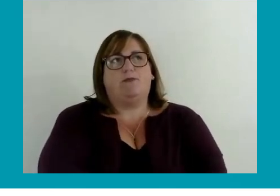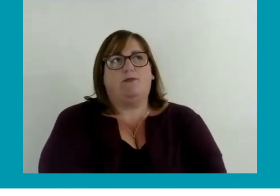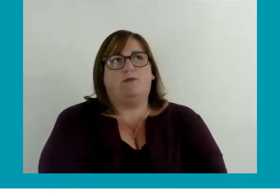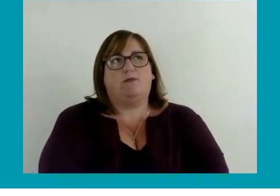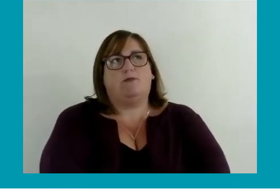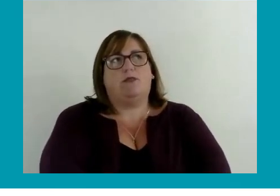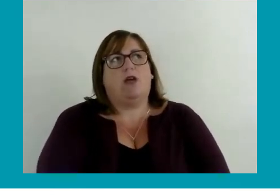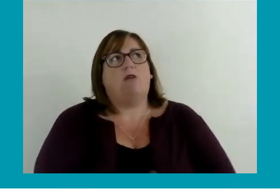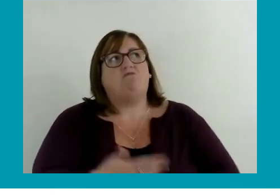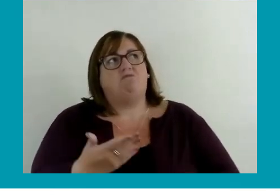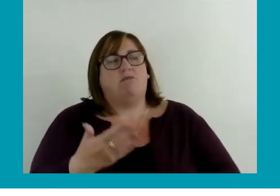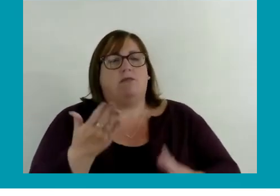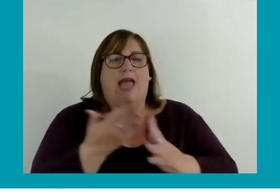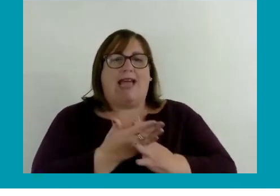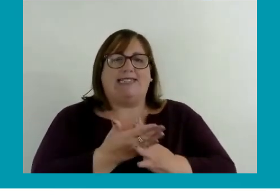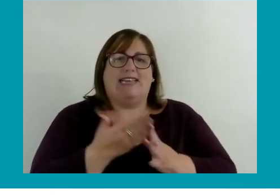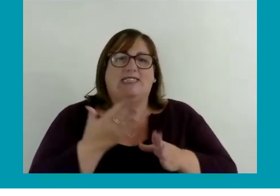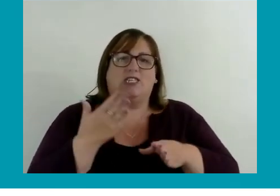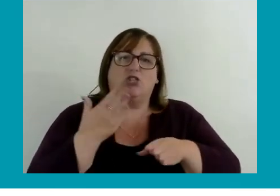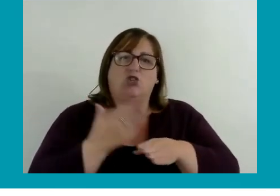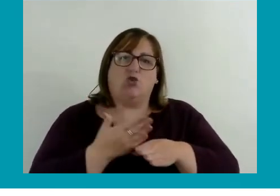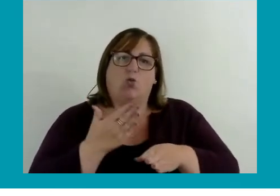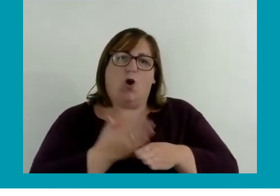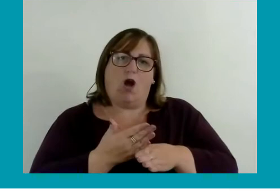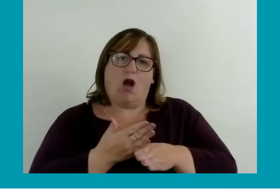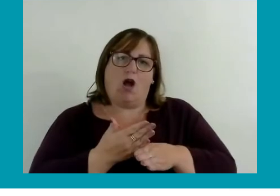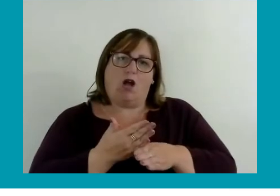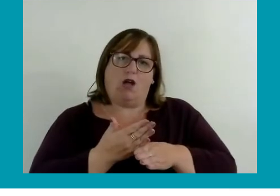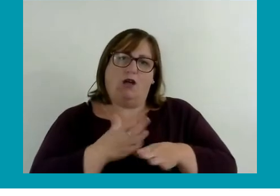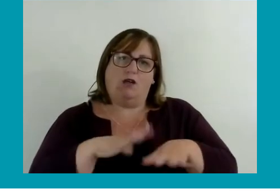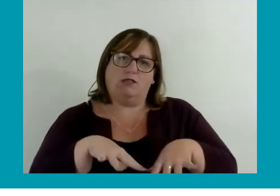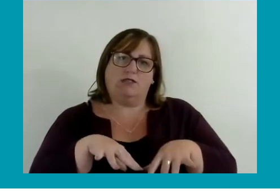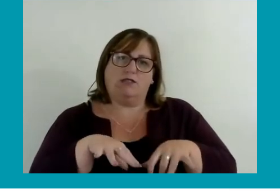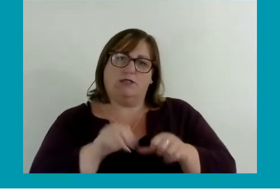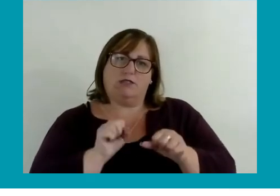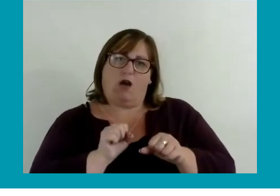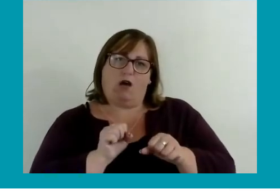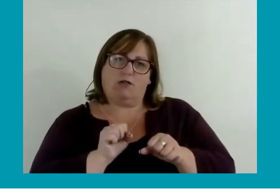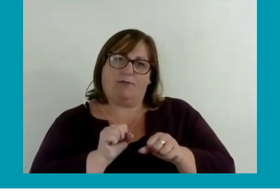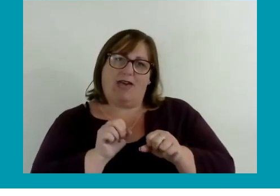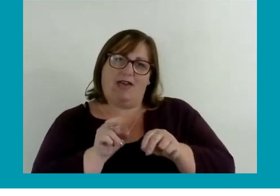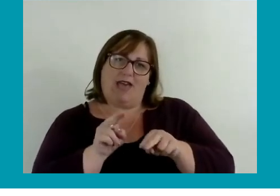access to work tend to start with assessing somebody through what's called a workplace